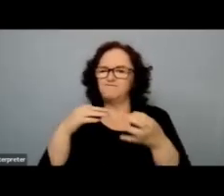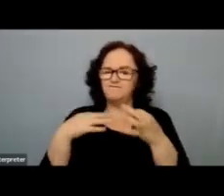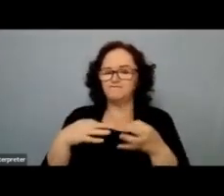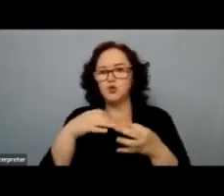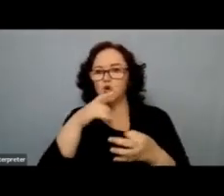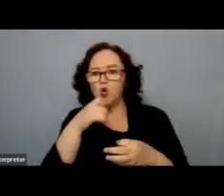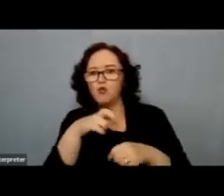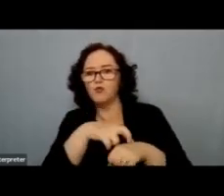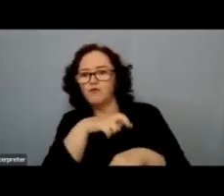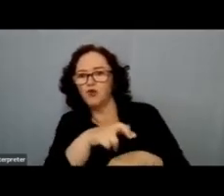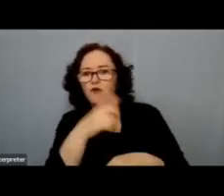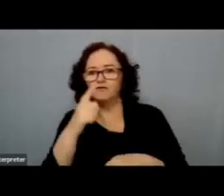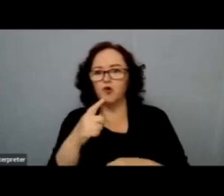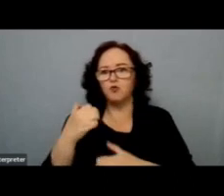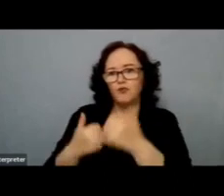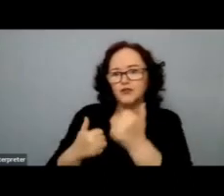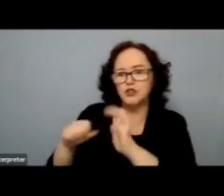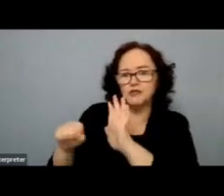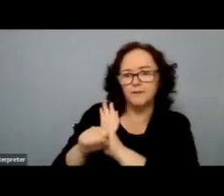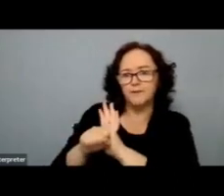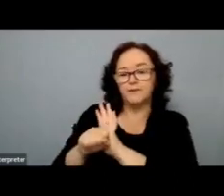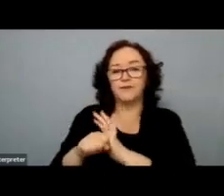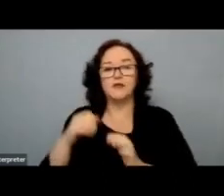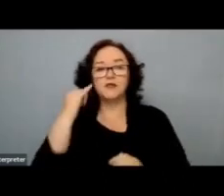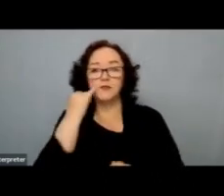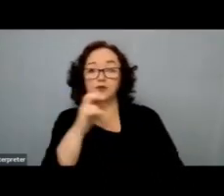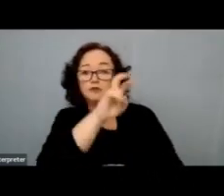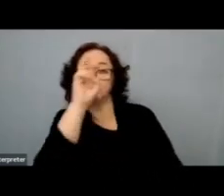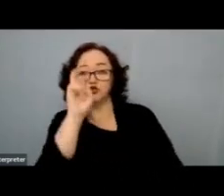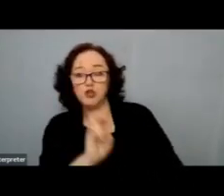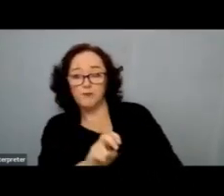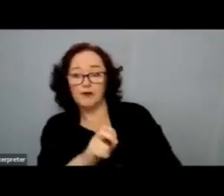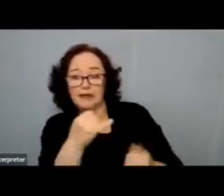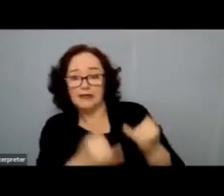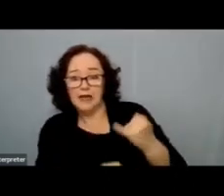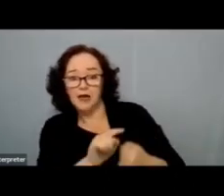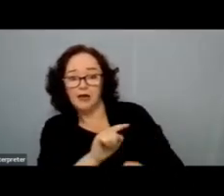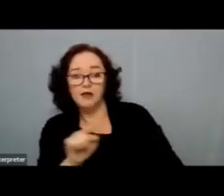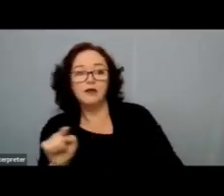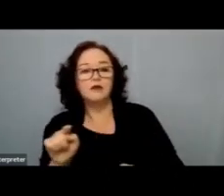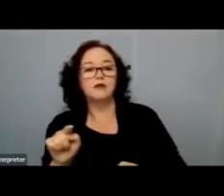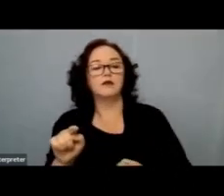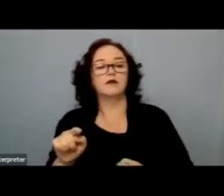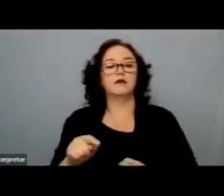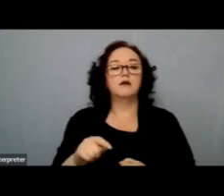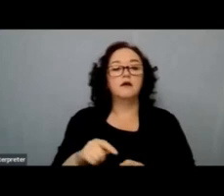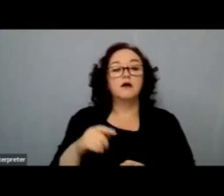into them. So if we jump down to the bottom two, A Guide to Possible Changes After Brain Injury: For School-Aged Children